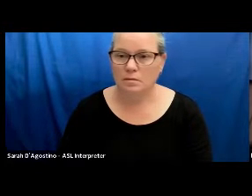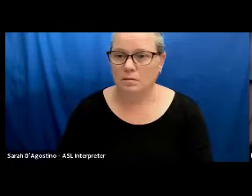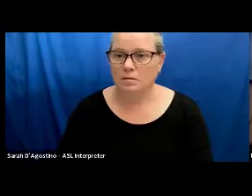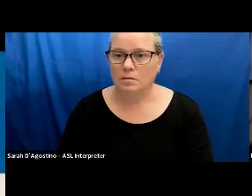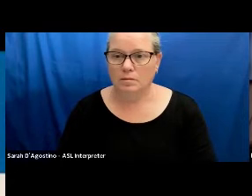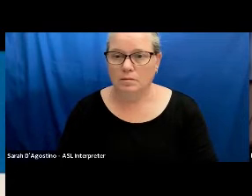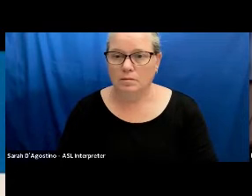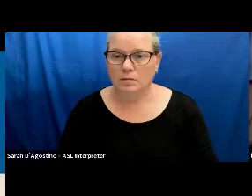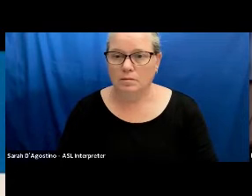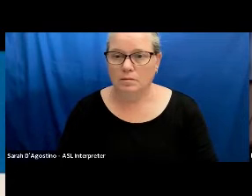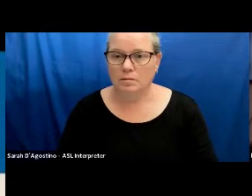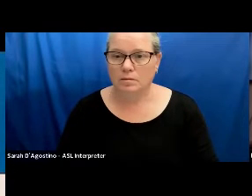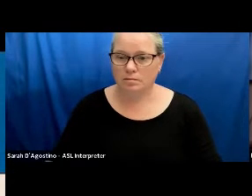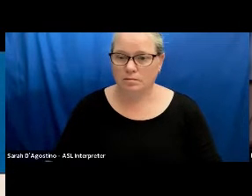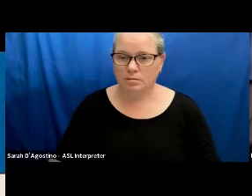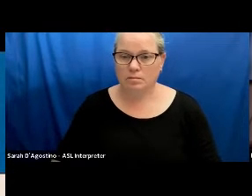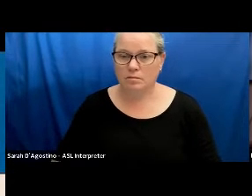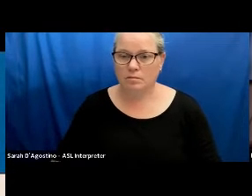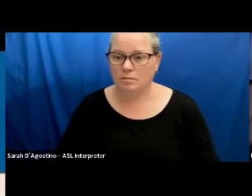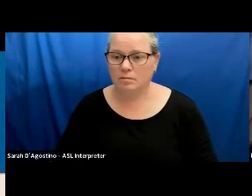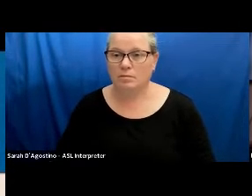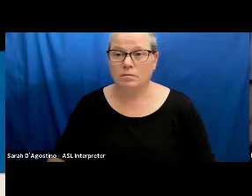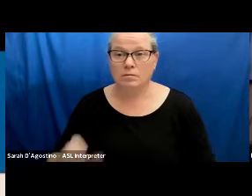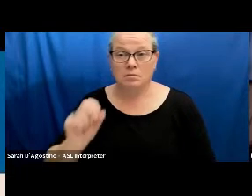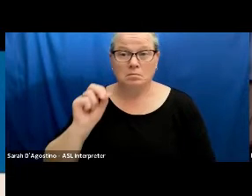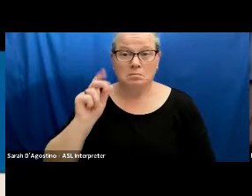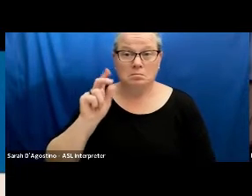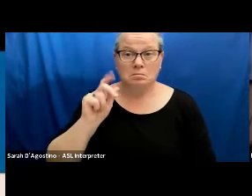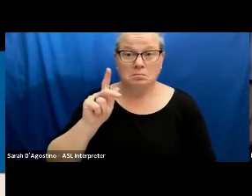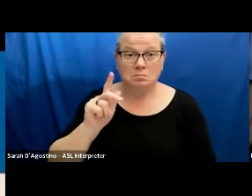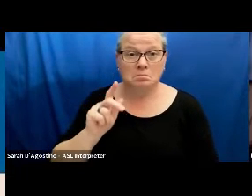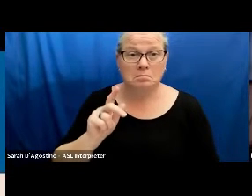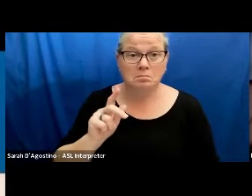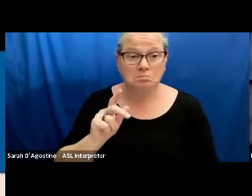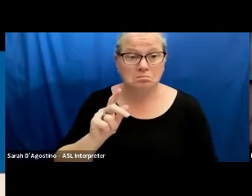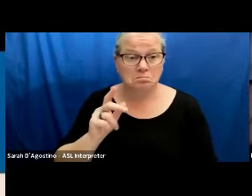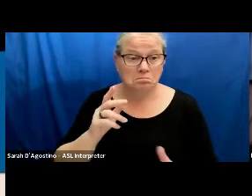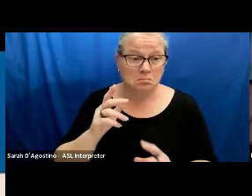okay we'll give everyone a moment or two to rejoin us